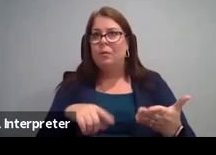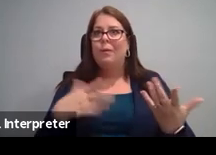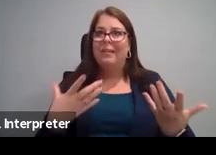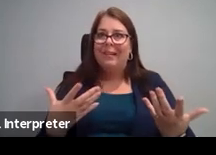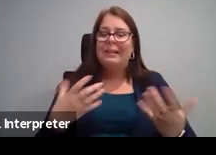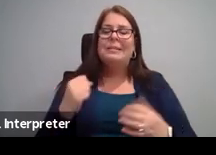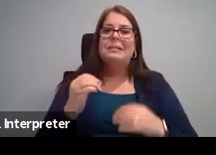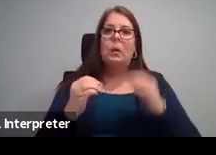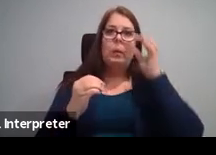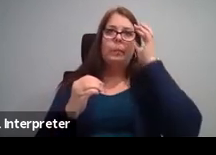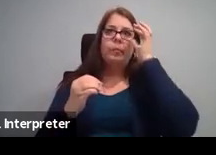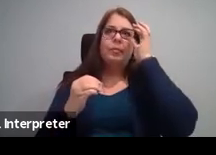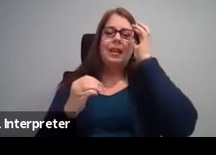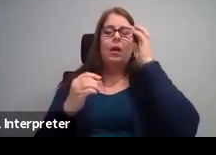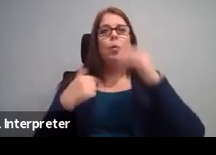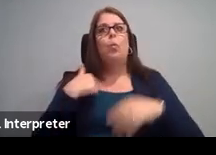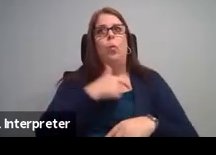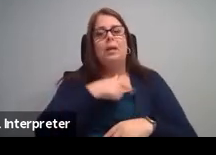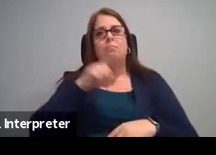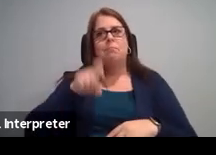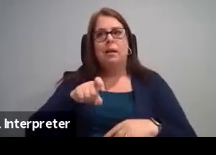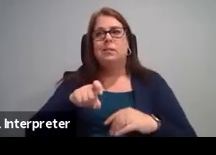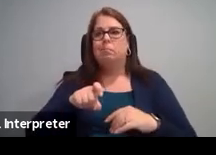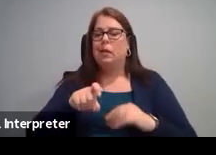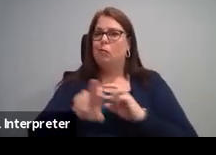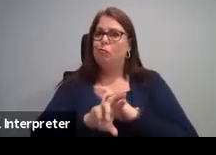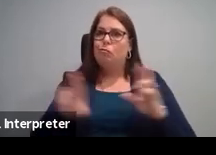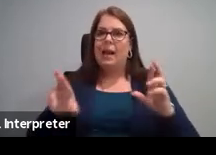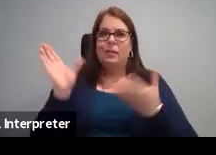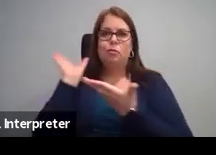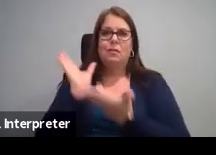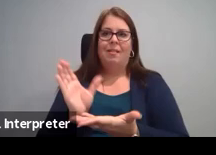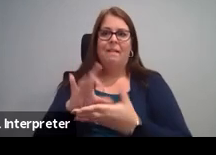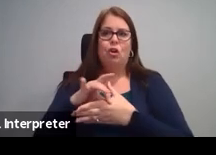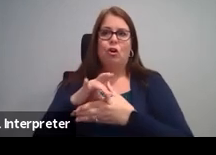Laurie Arnold: I believe the future, we have to ensure that we can deliver the content this way so you know